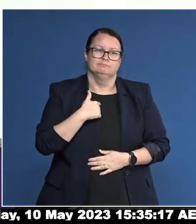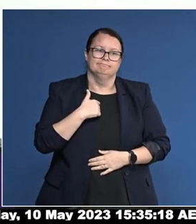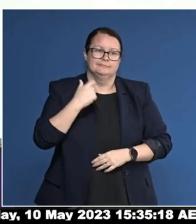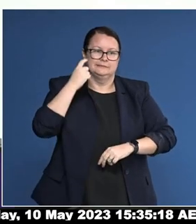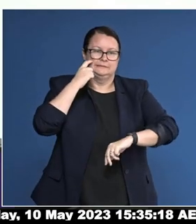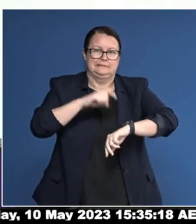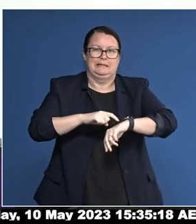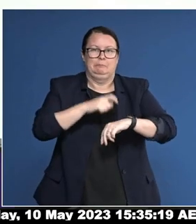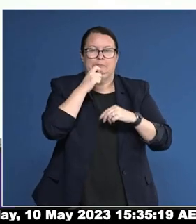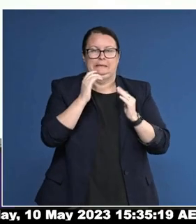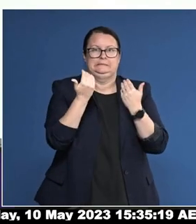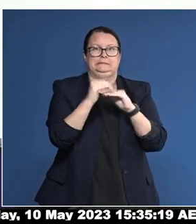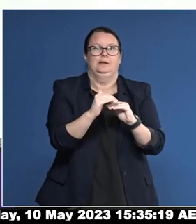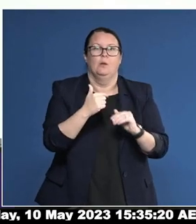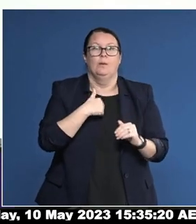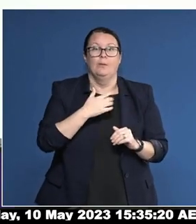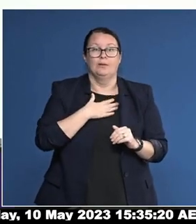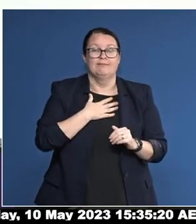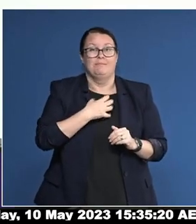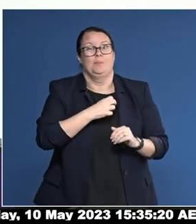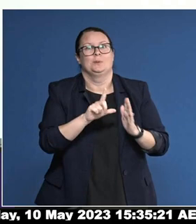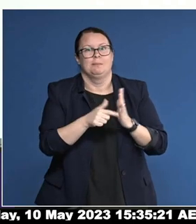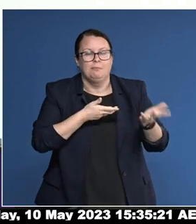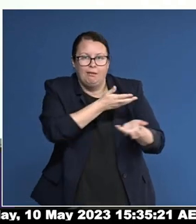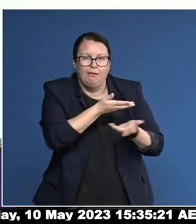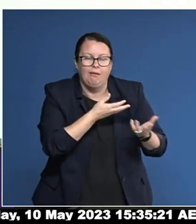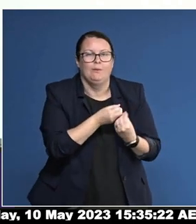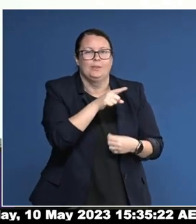We would have liked to have had more time; however, we're under some time constraints.